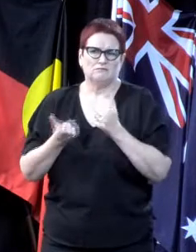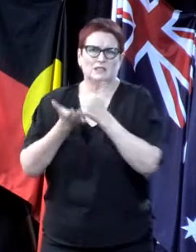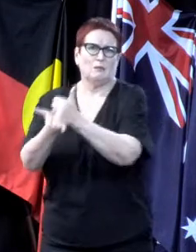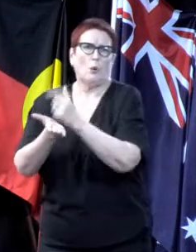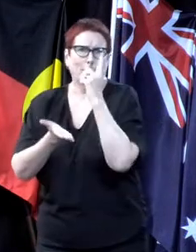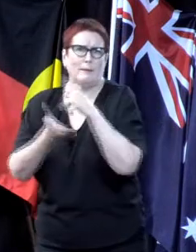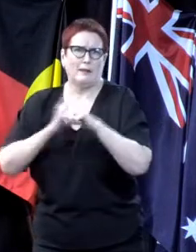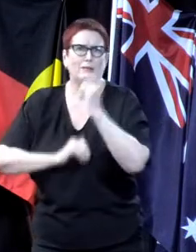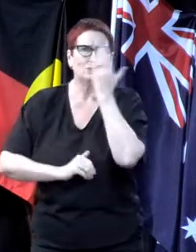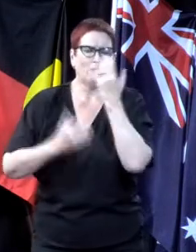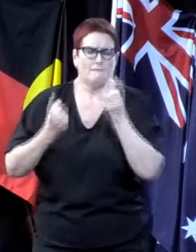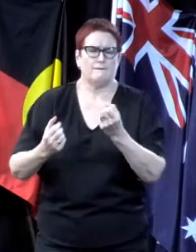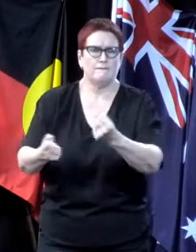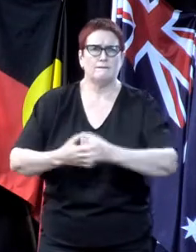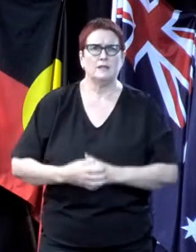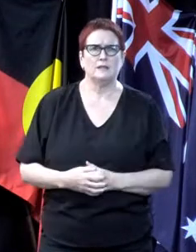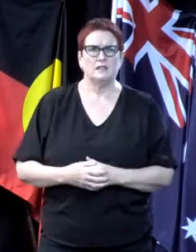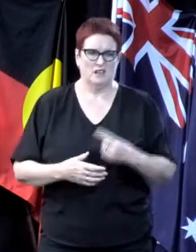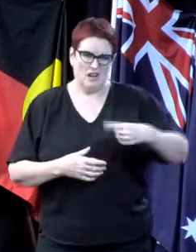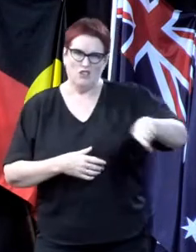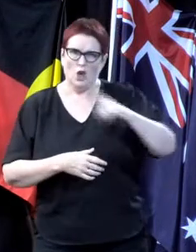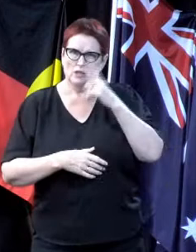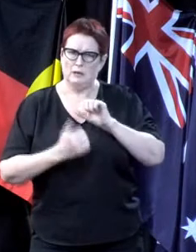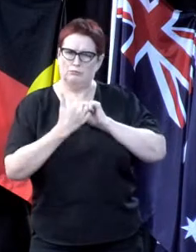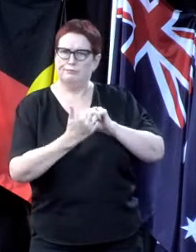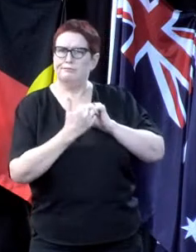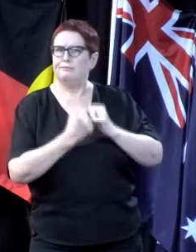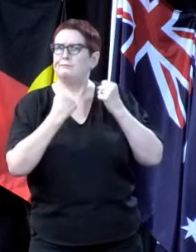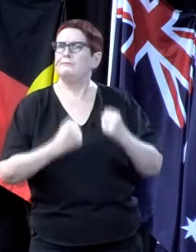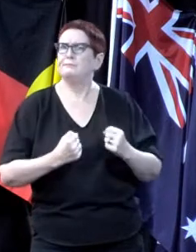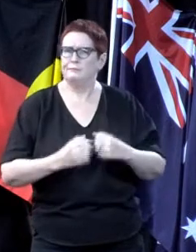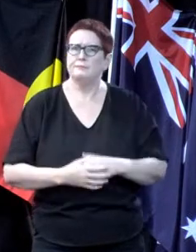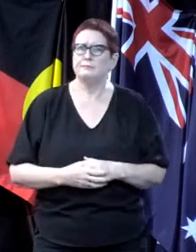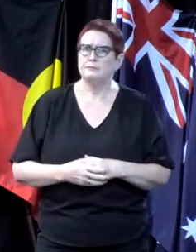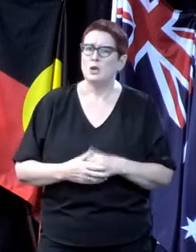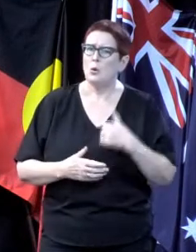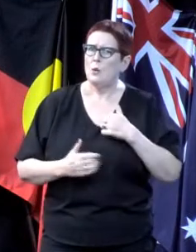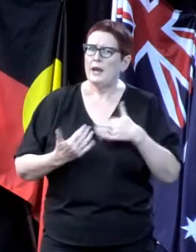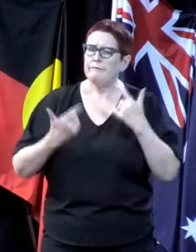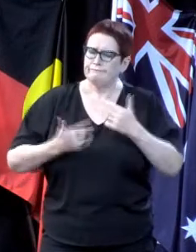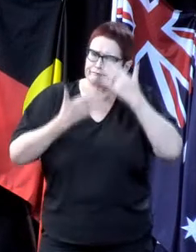And we are very much in collaboration with those and are very respectful of how we interact